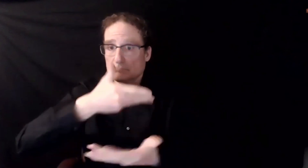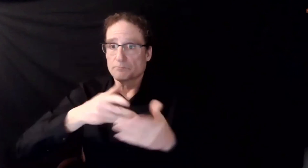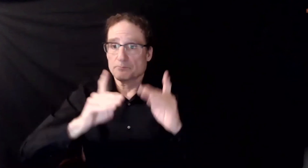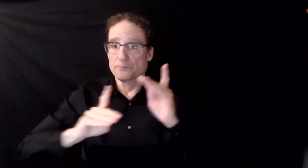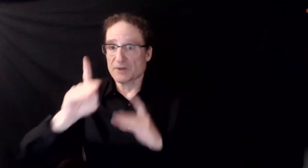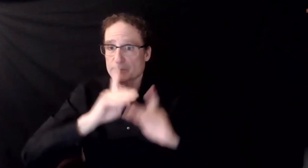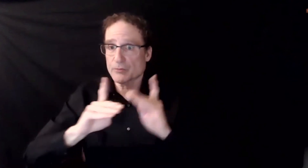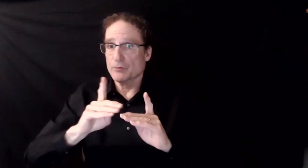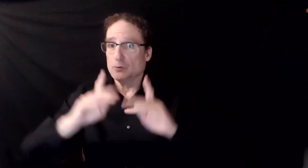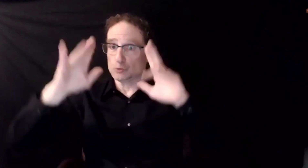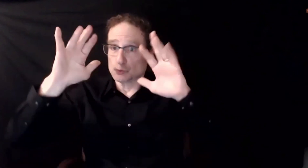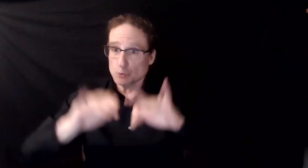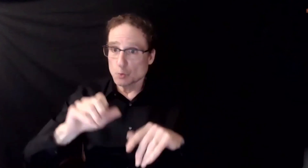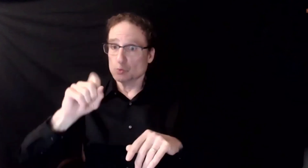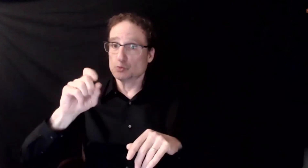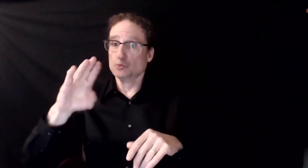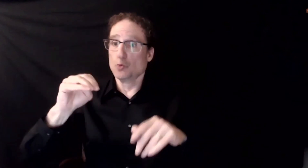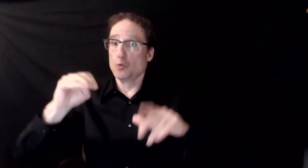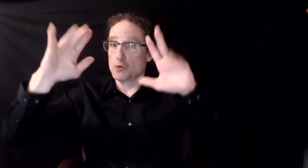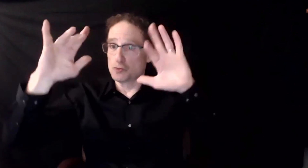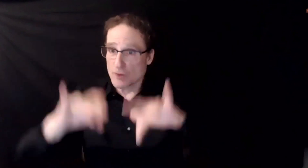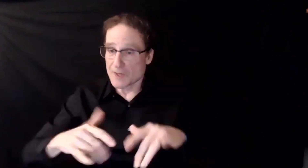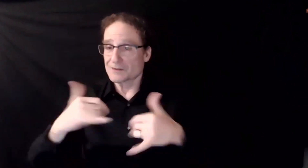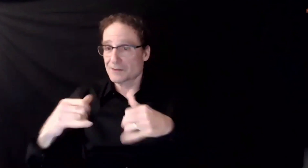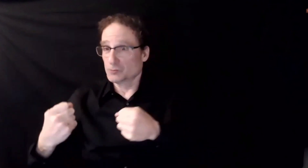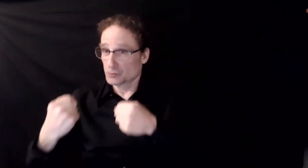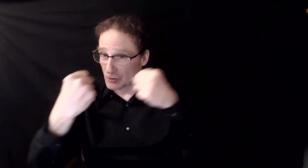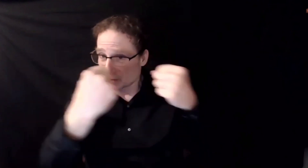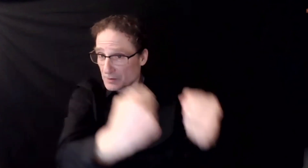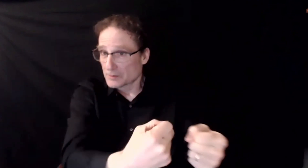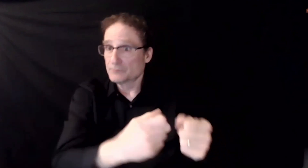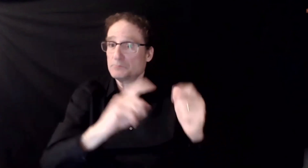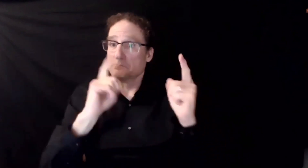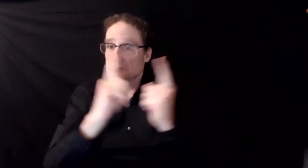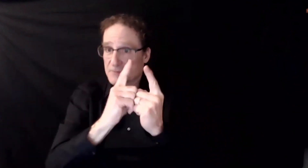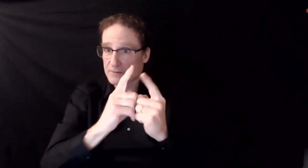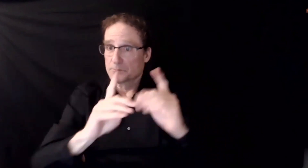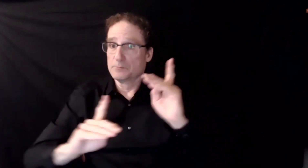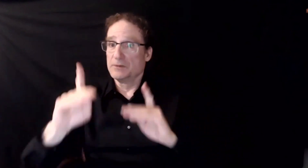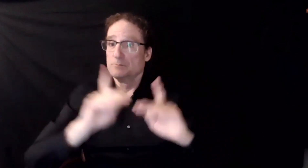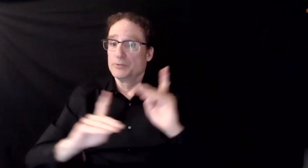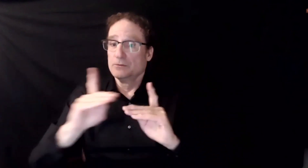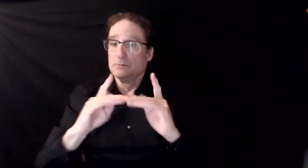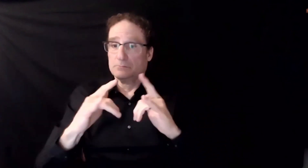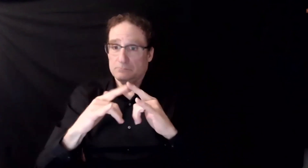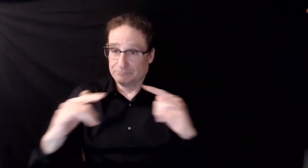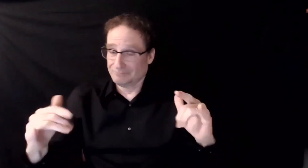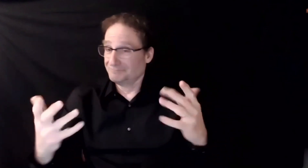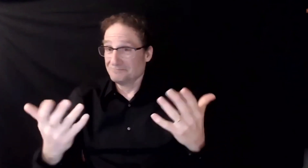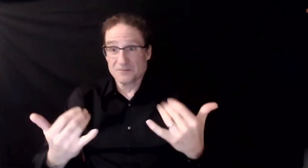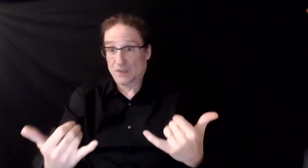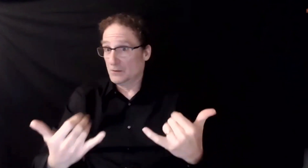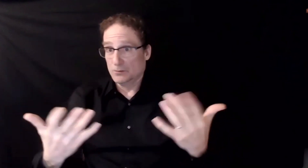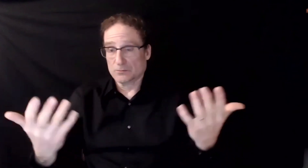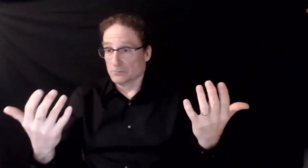in order to meet with someone and interact. Snow, rain, hail, or otherwise, you would be driving